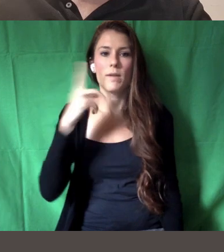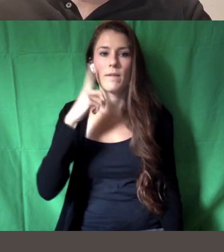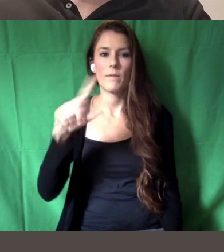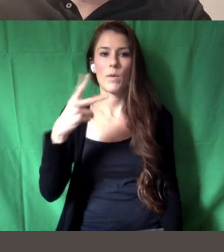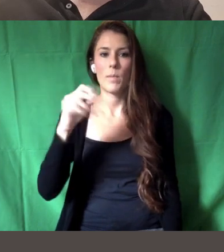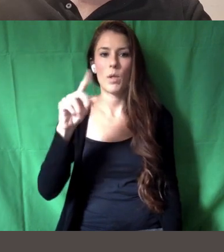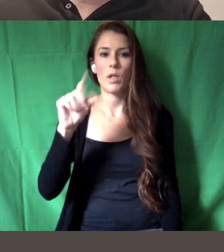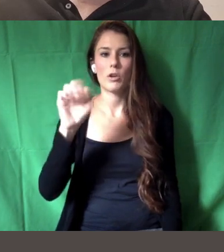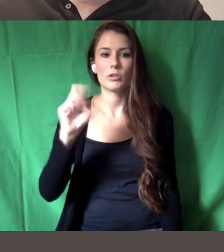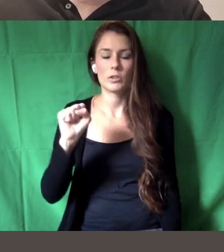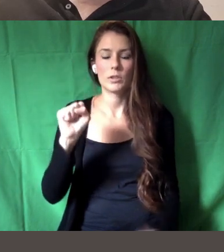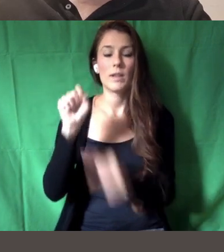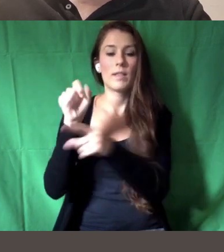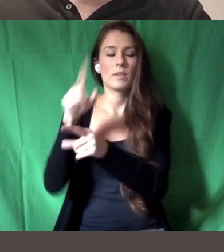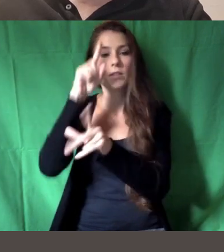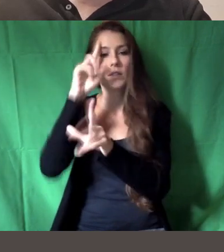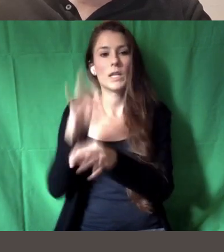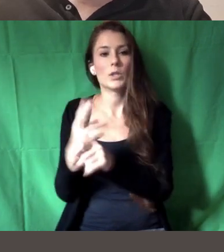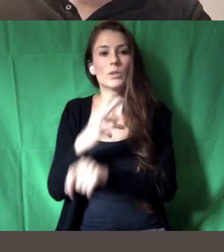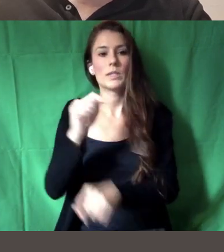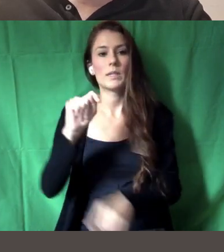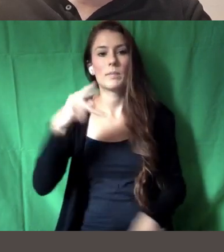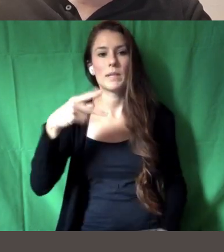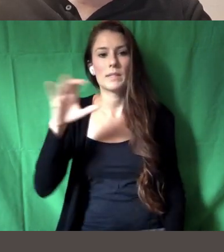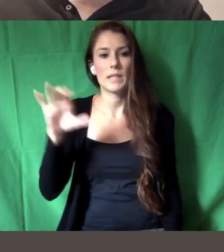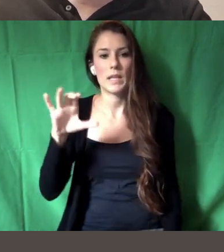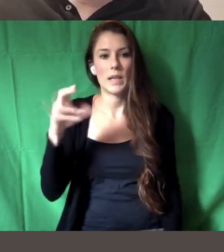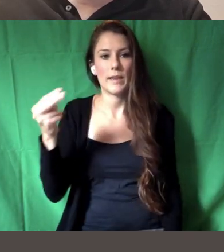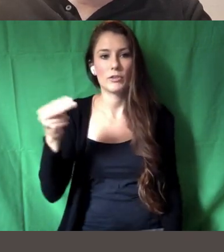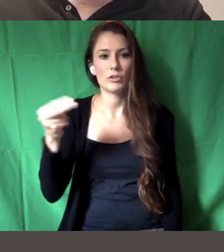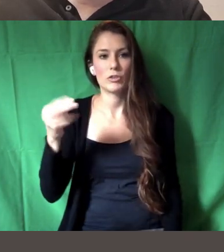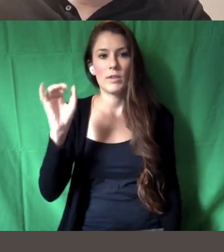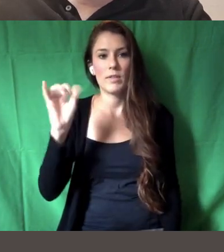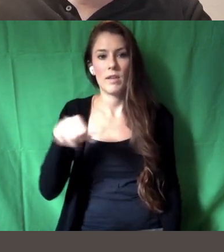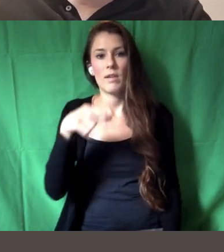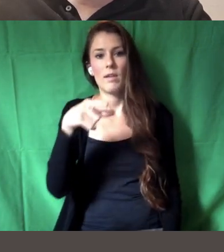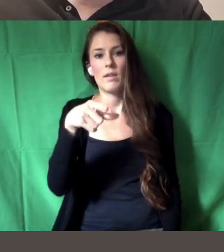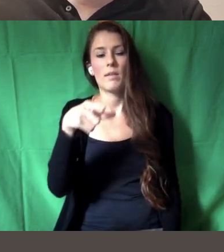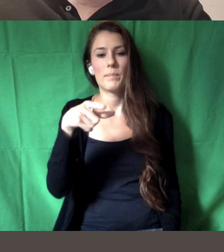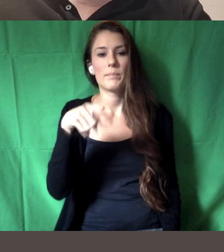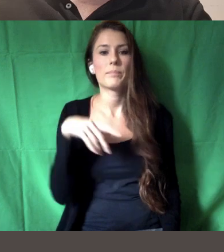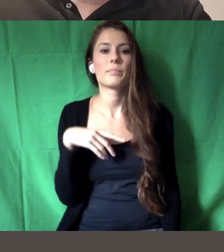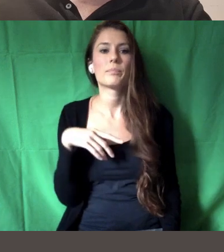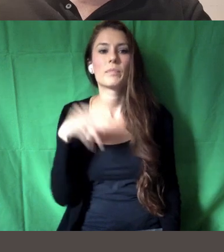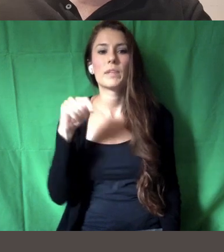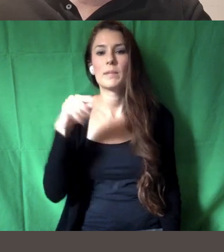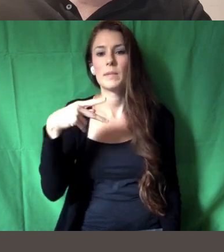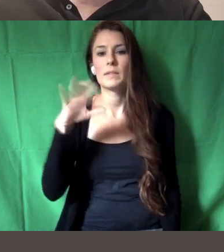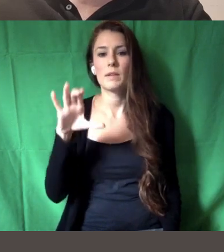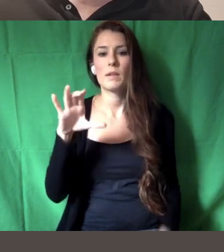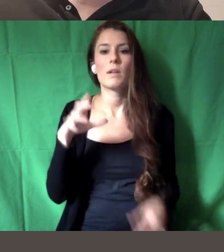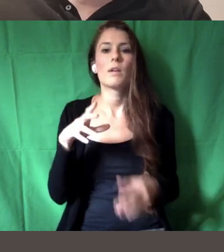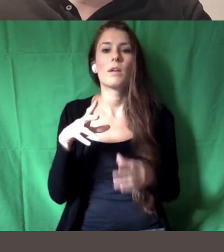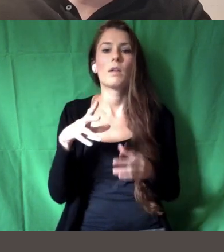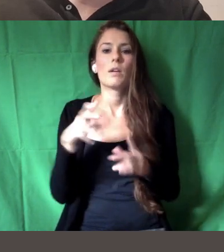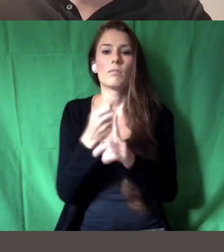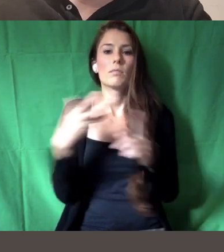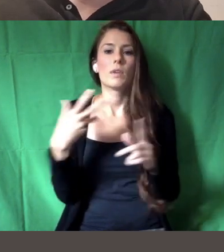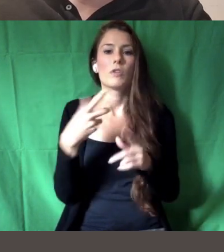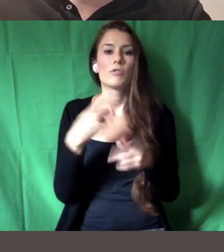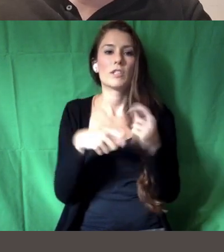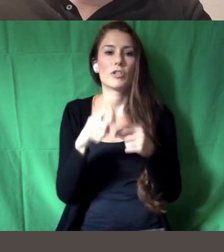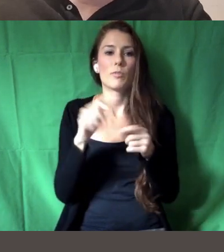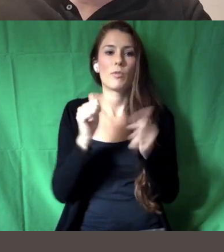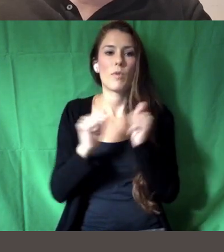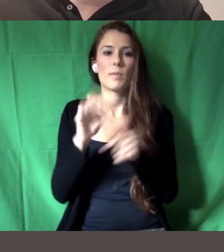Polars decided to use TPCH benchmark suite. TPC stands for Transaction Performance Consortium,